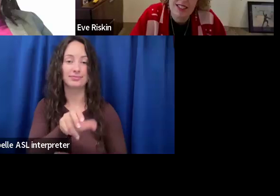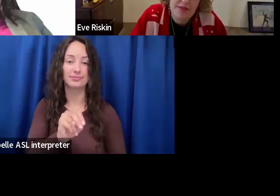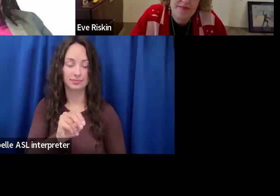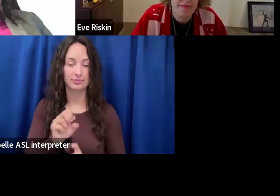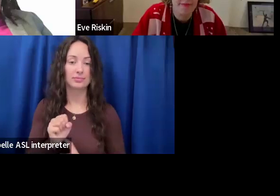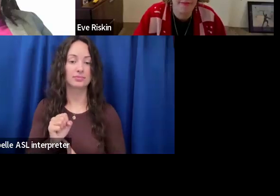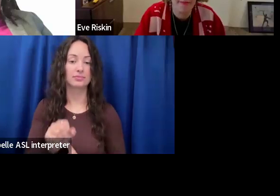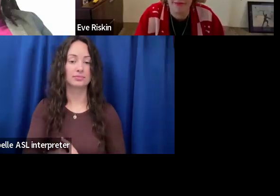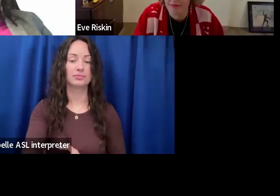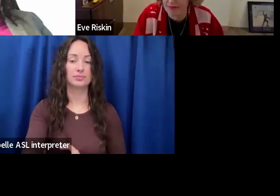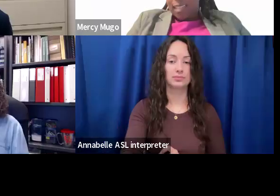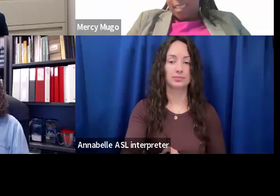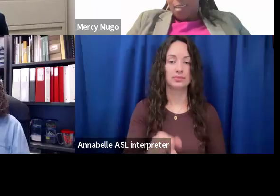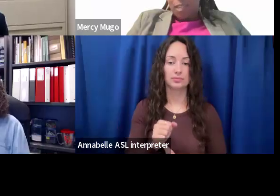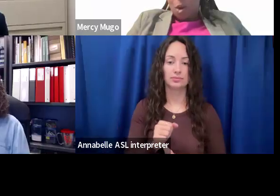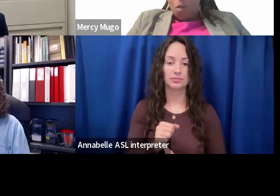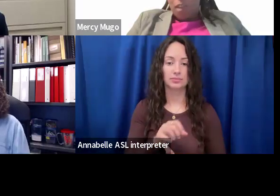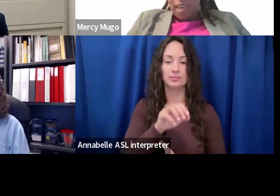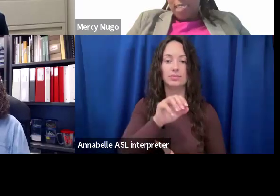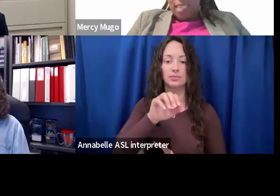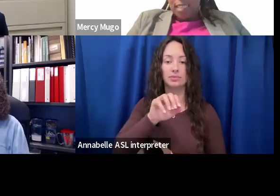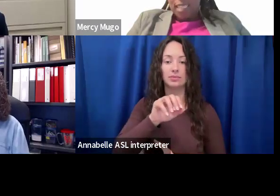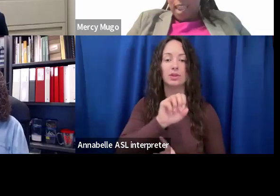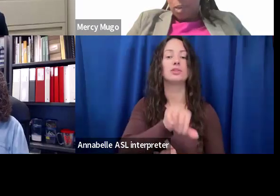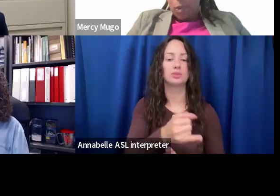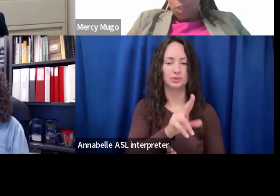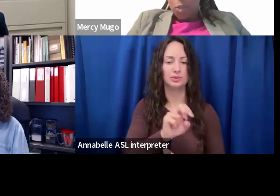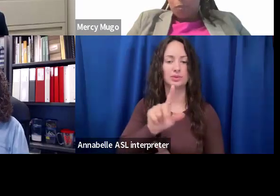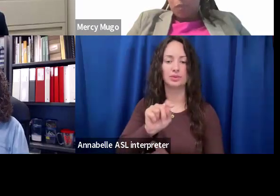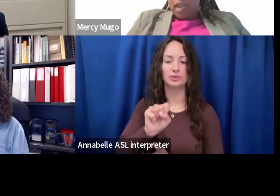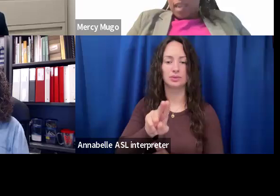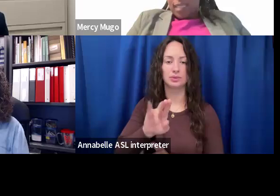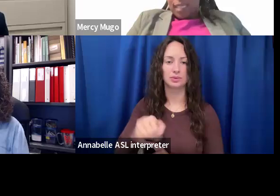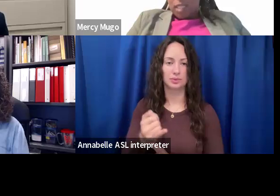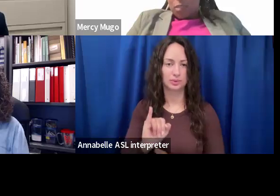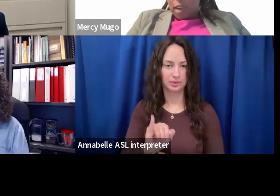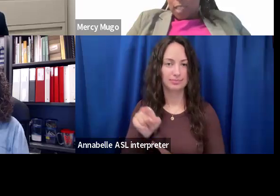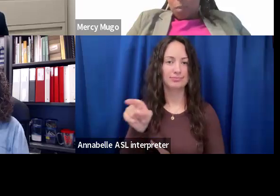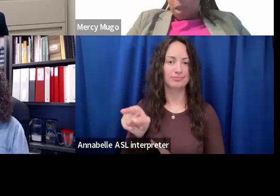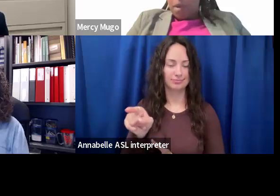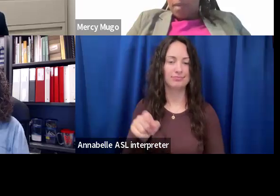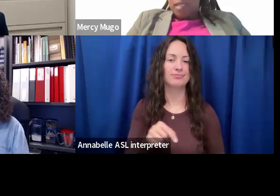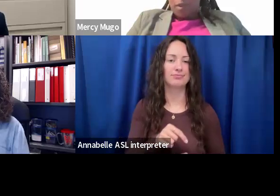a PhD in genetics and has been for over 30 years in higher education is a teaching faculty member,